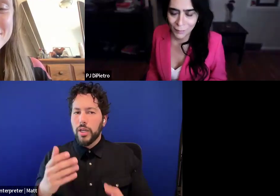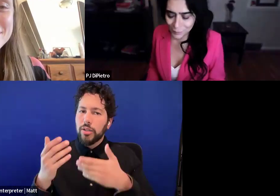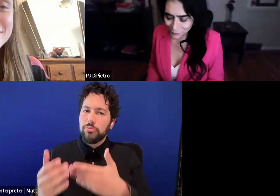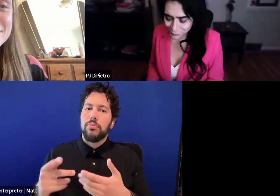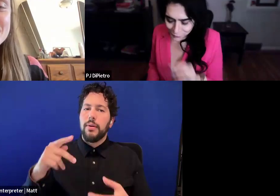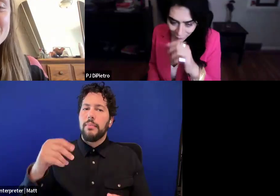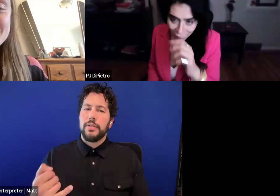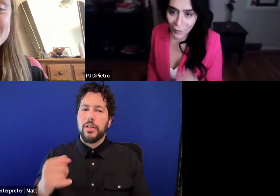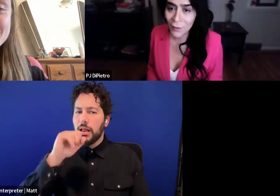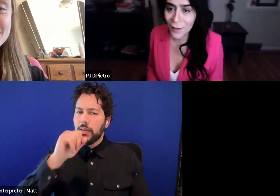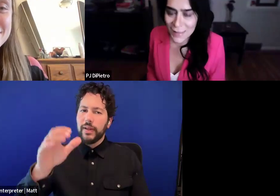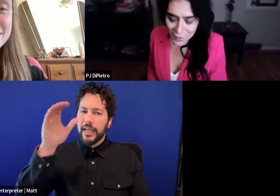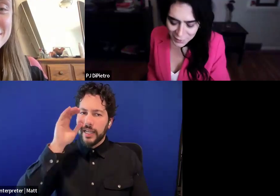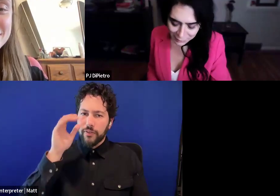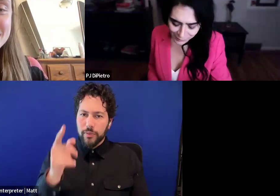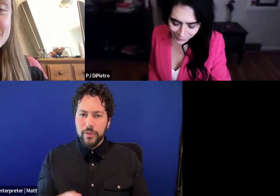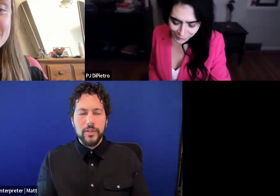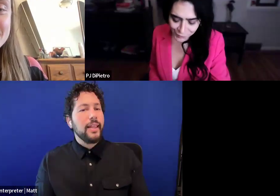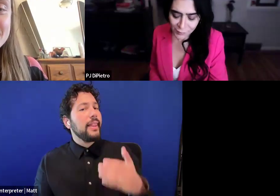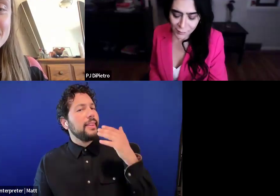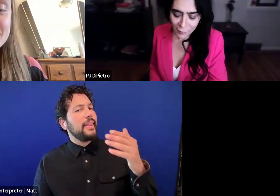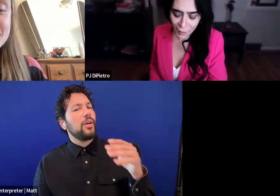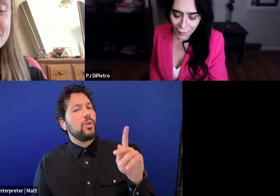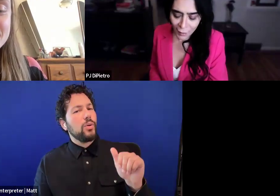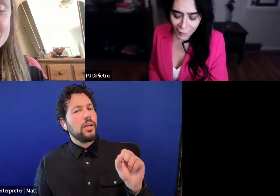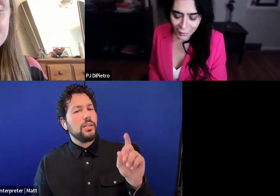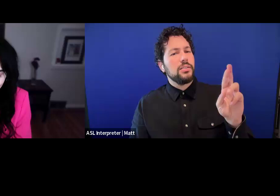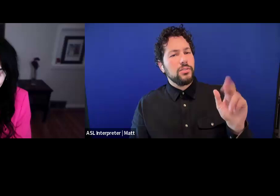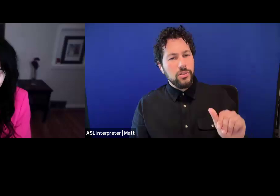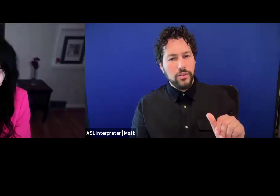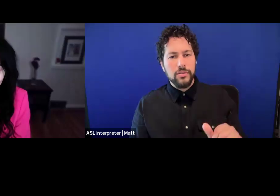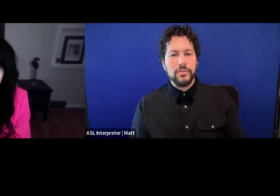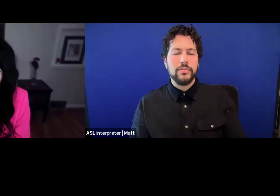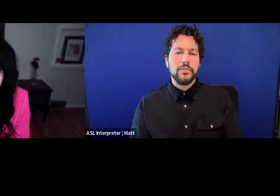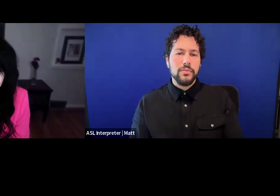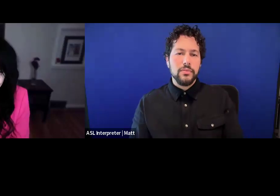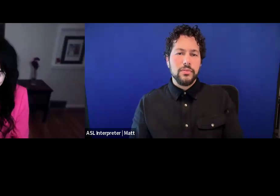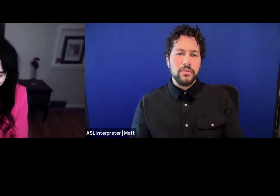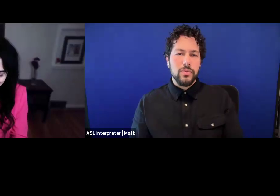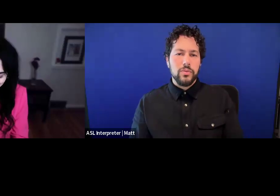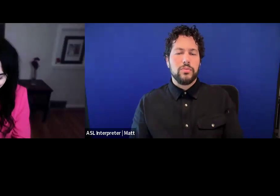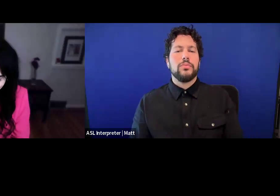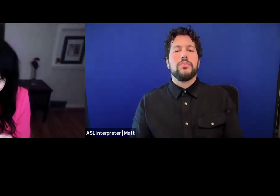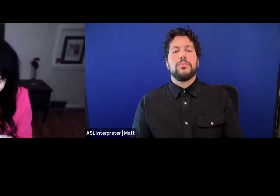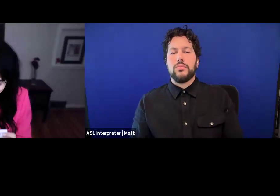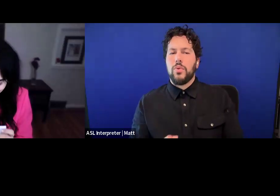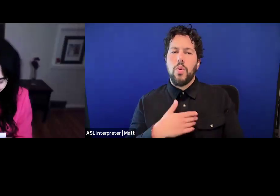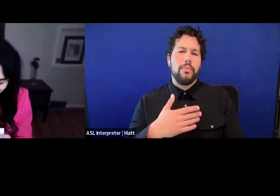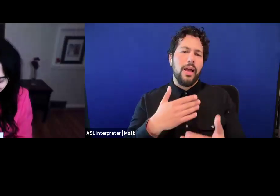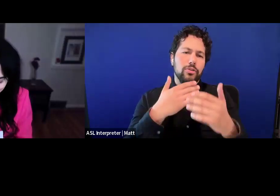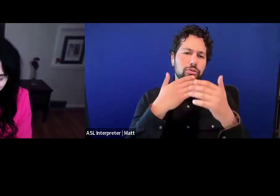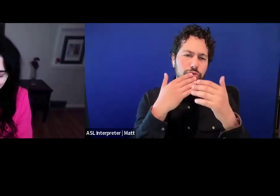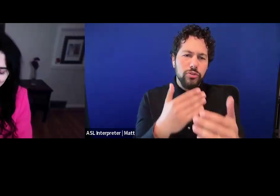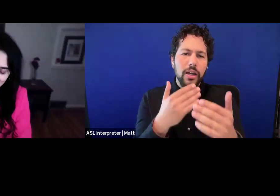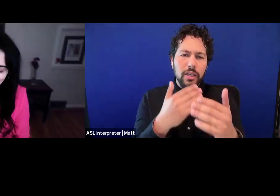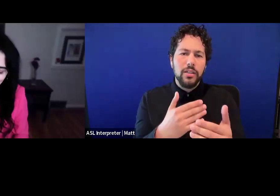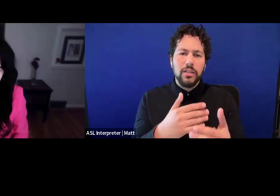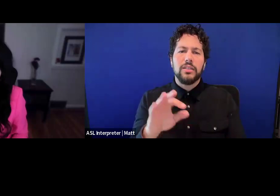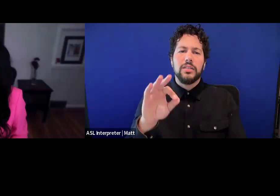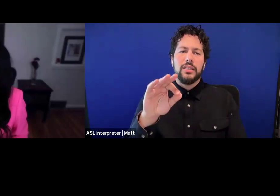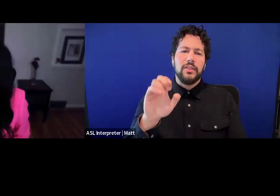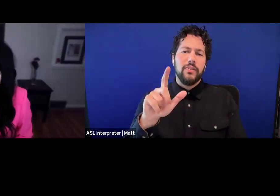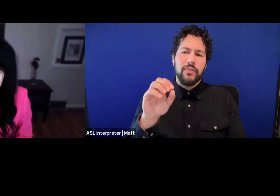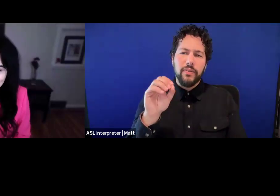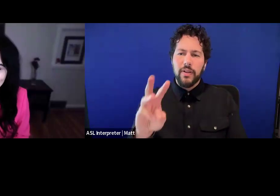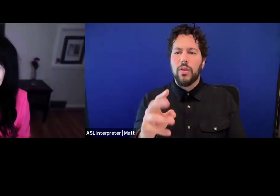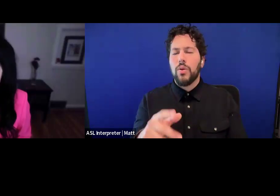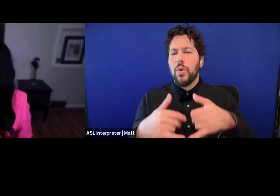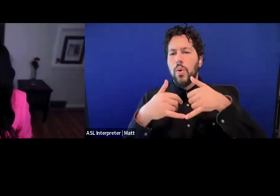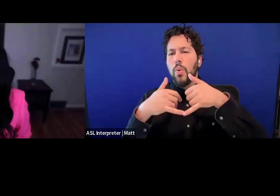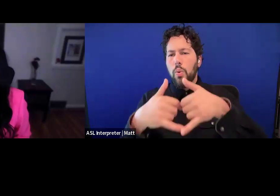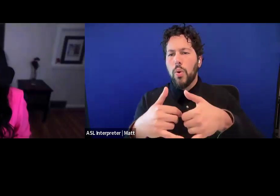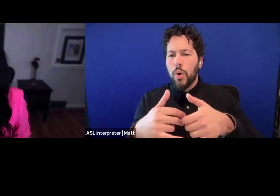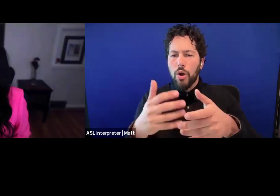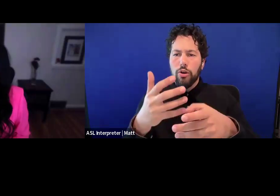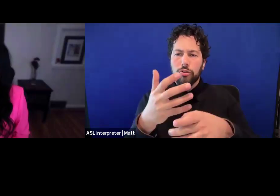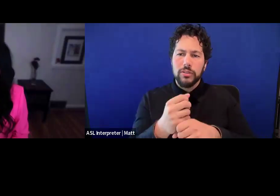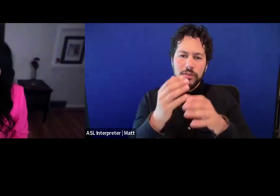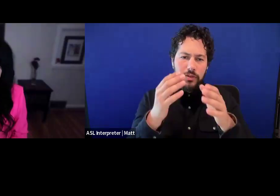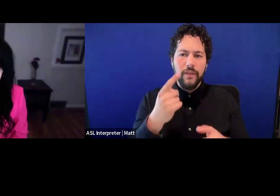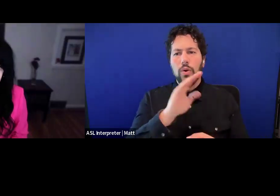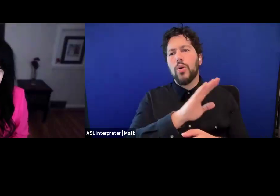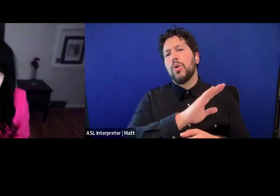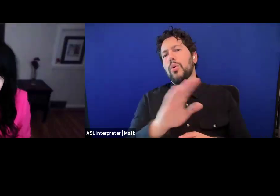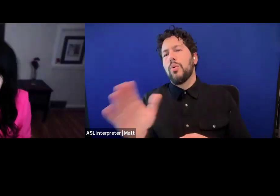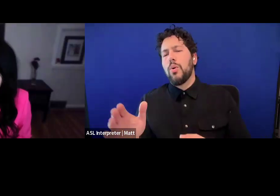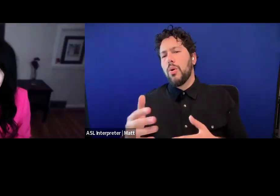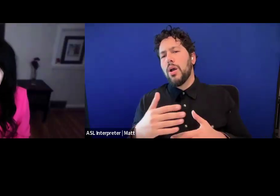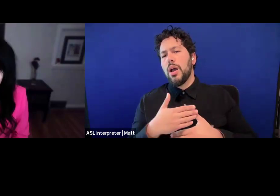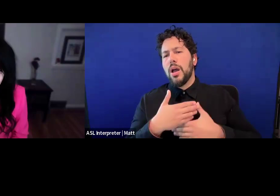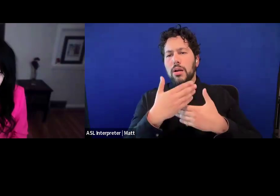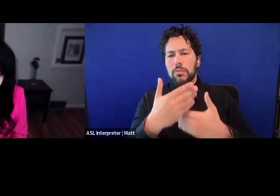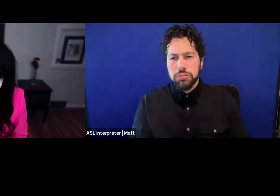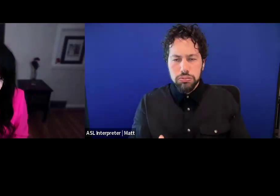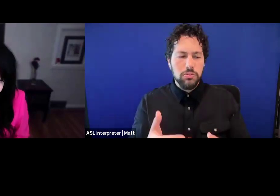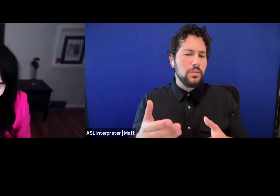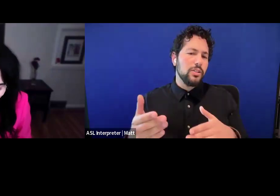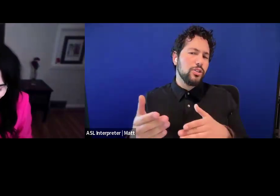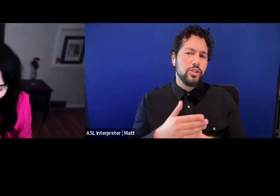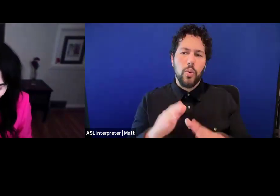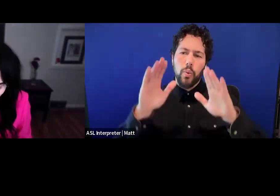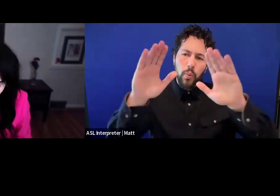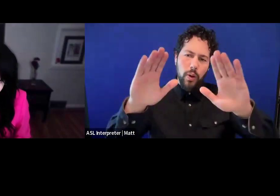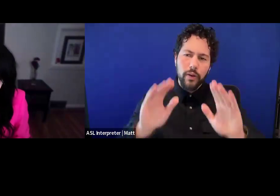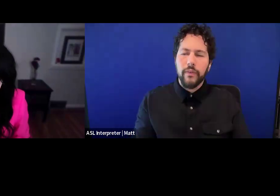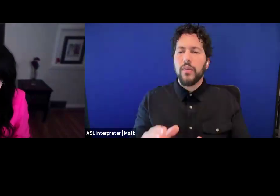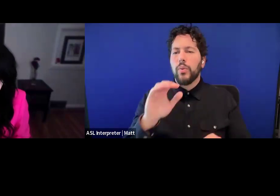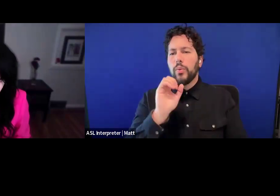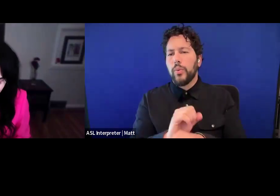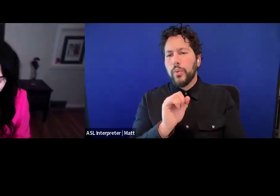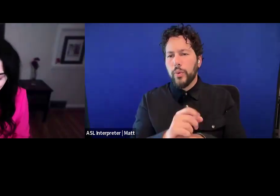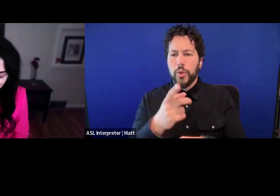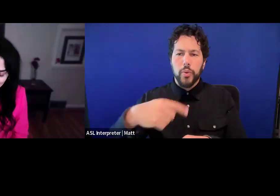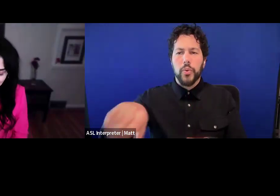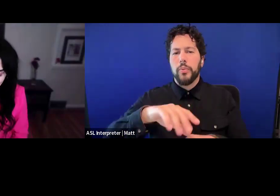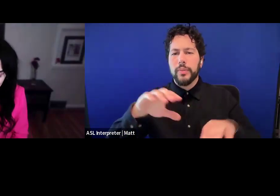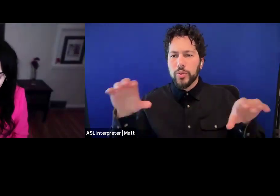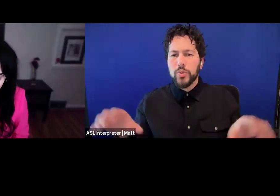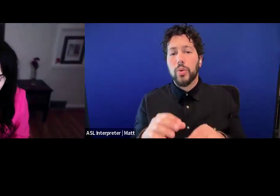Thank you, Cassandra. And my gratitude to the fellow award recipients for your generosity sharing the wonderful work that you have been doing or are planning to do.